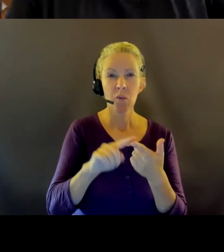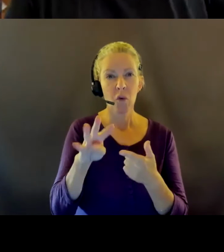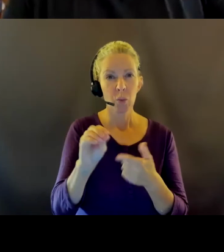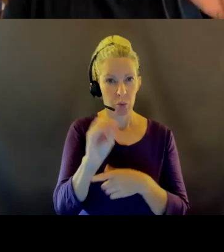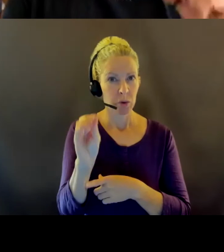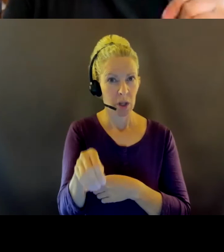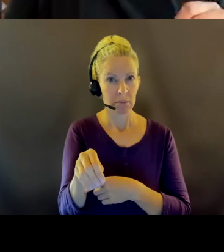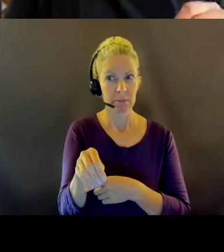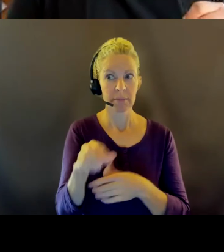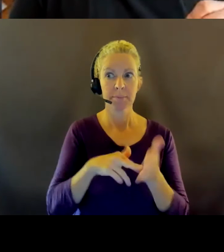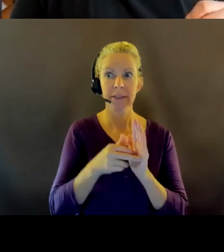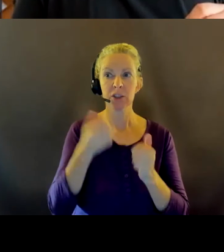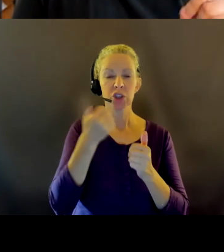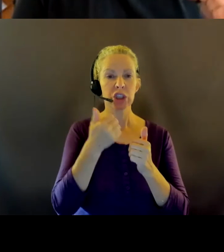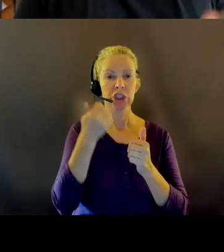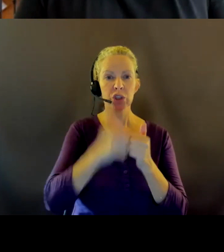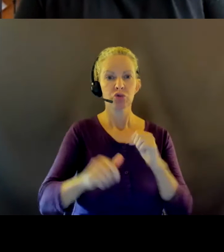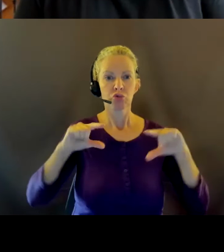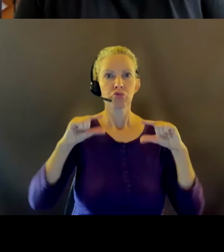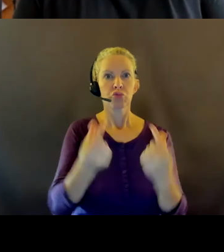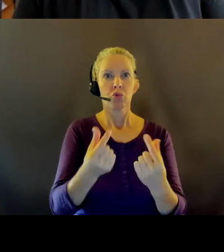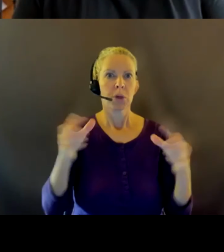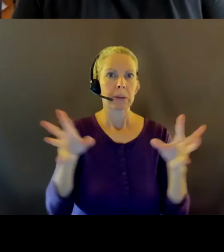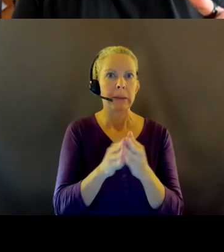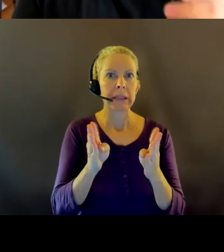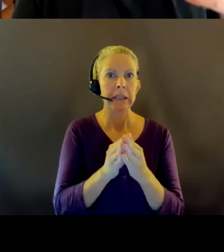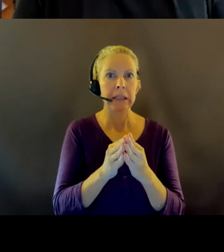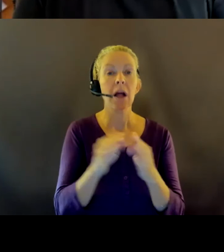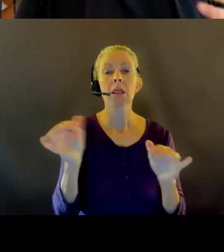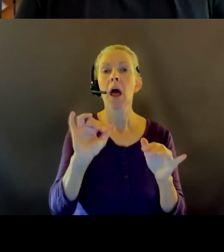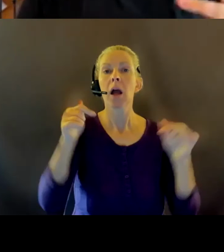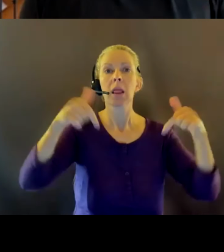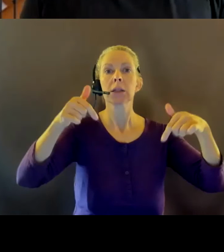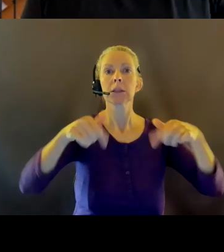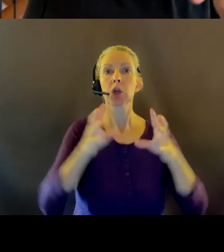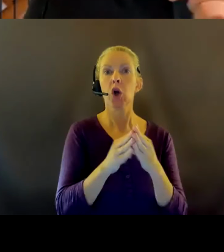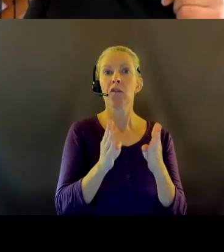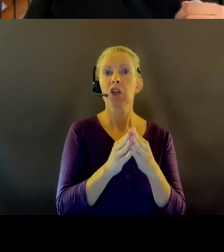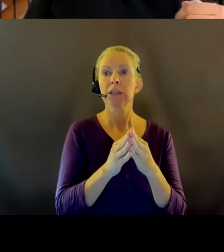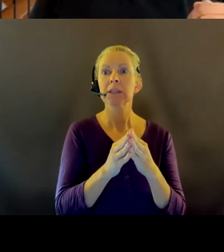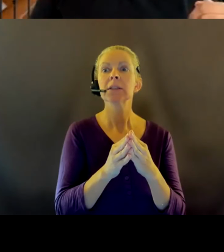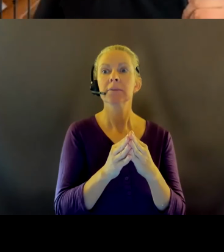In every single audience you attend, like here, in this audience, we are 380 people in the room right now.